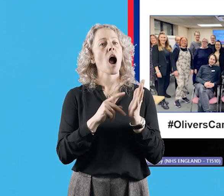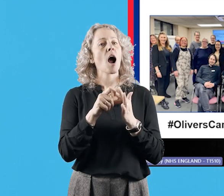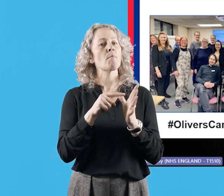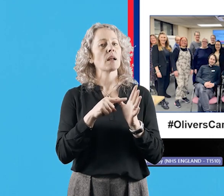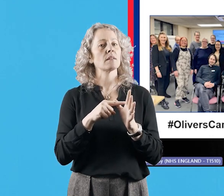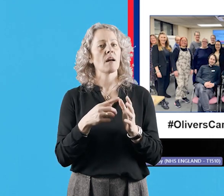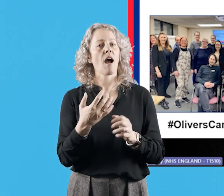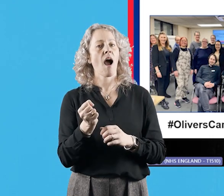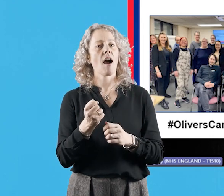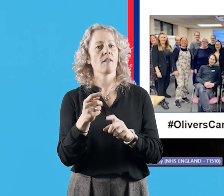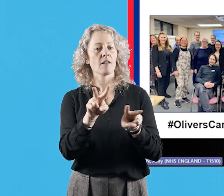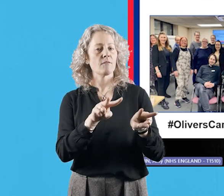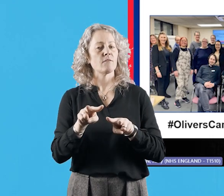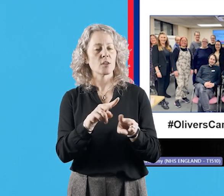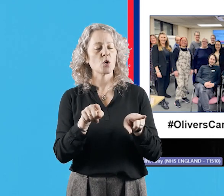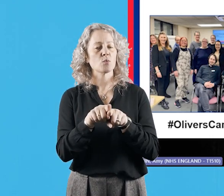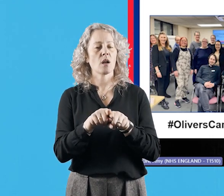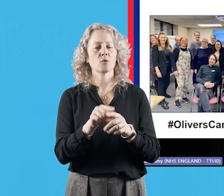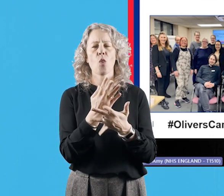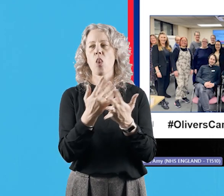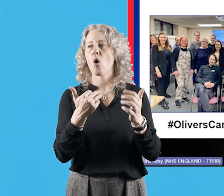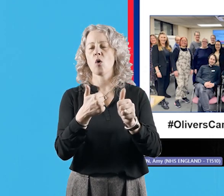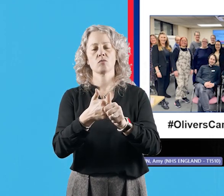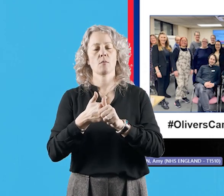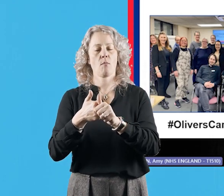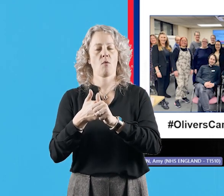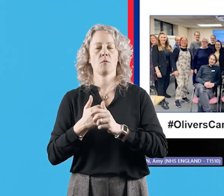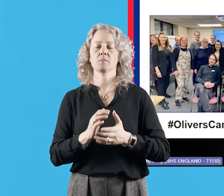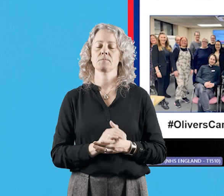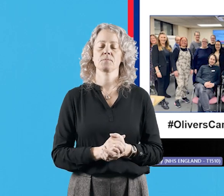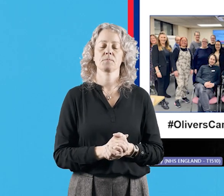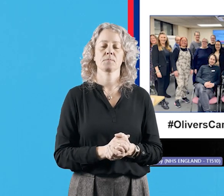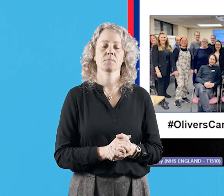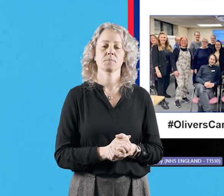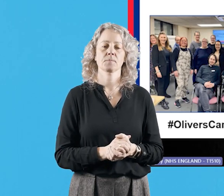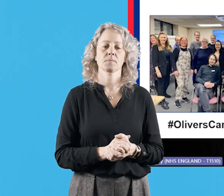for us. So huge amount of support from the board and NHS England, which is just great.